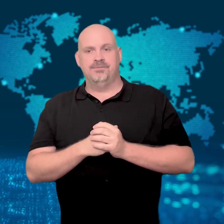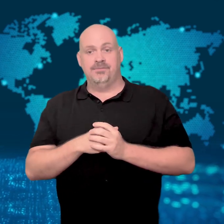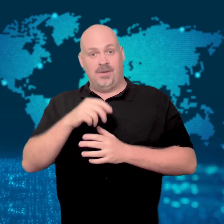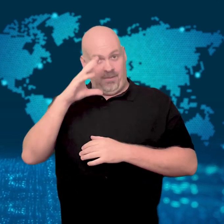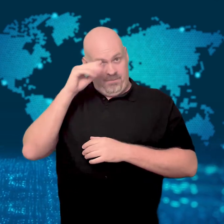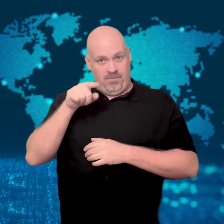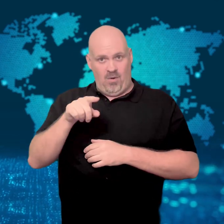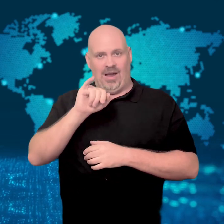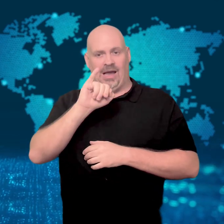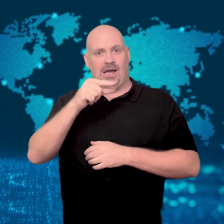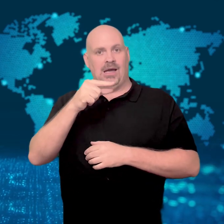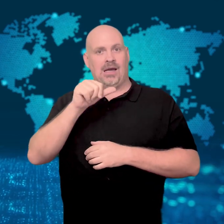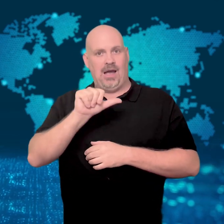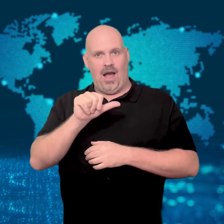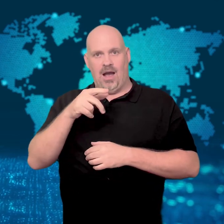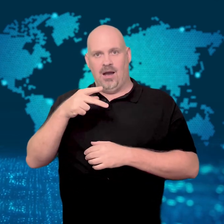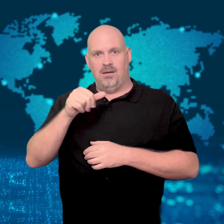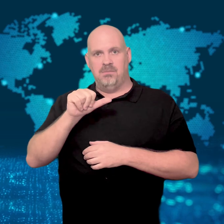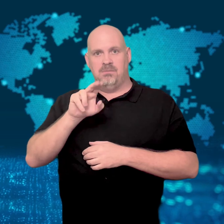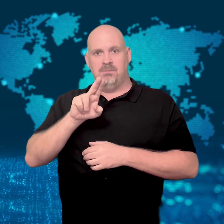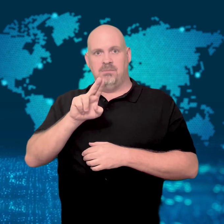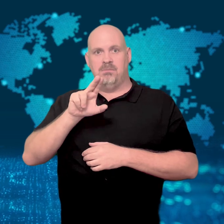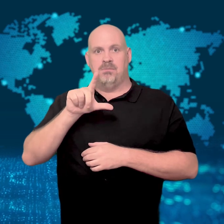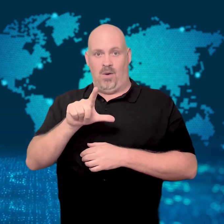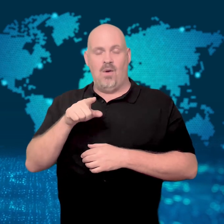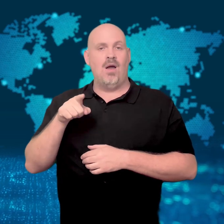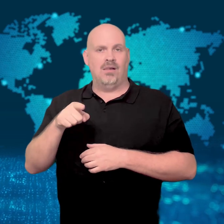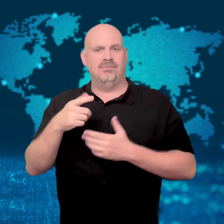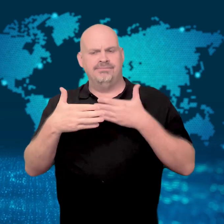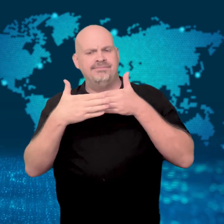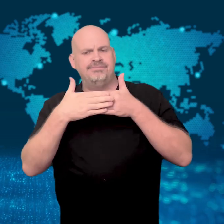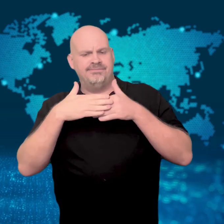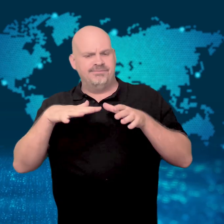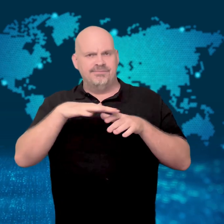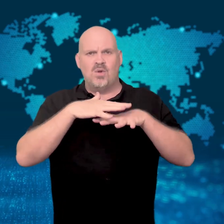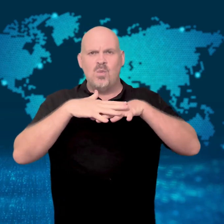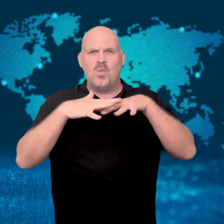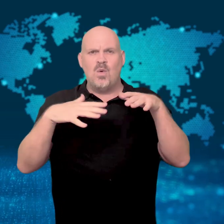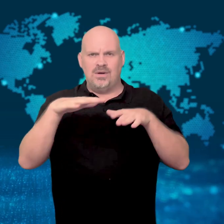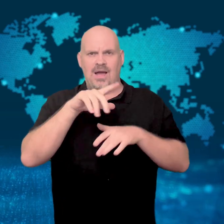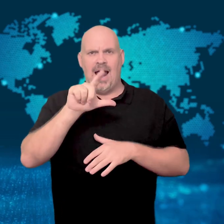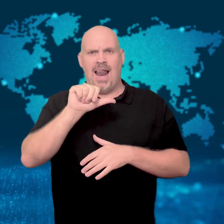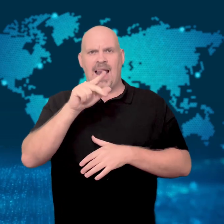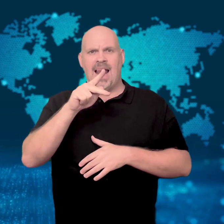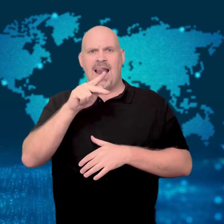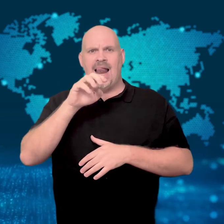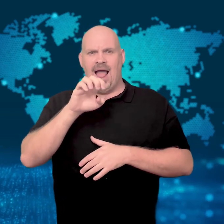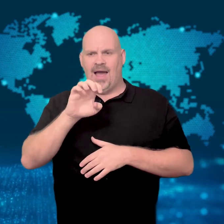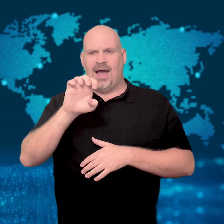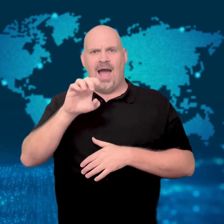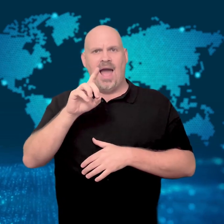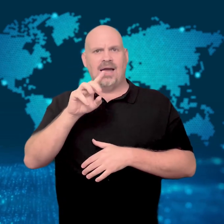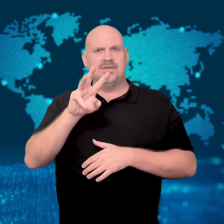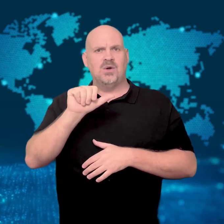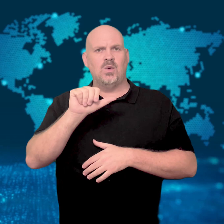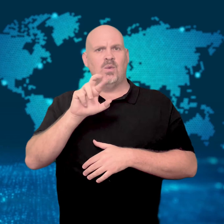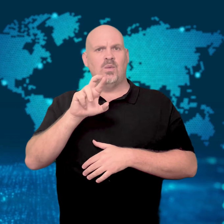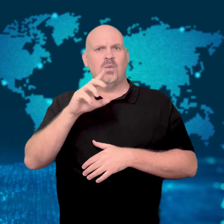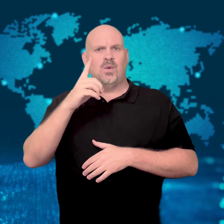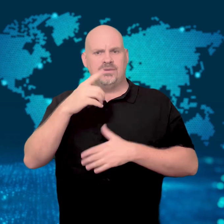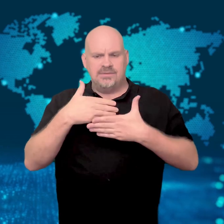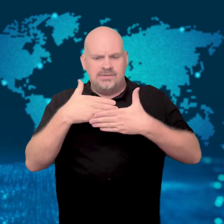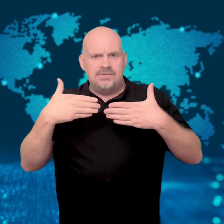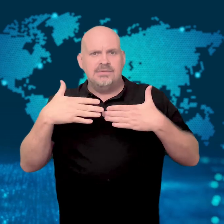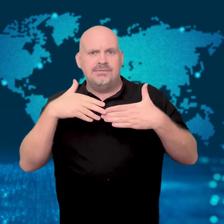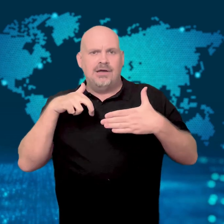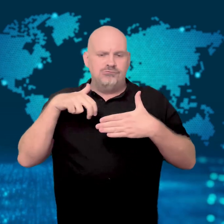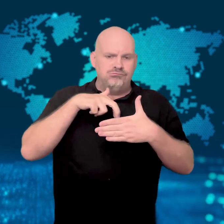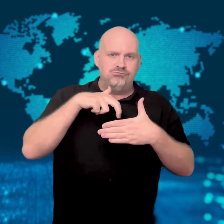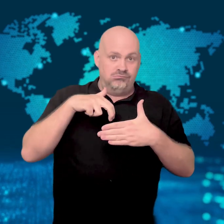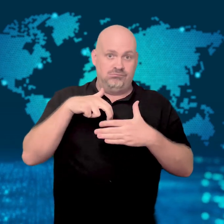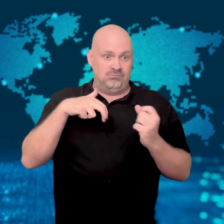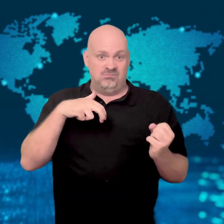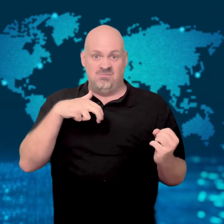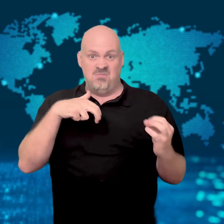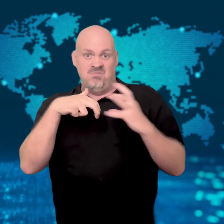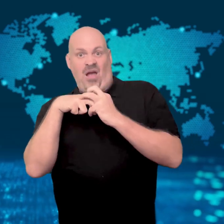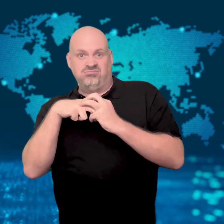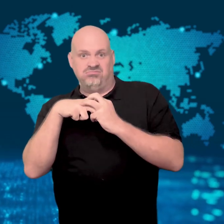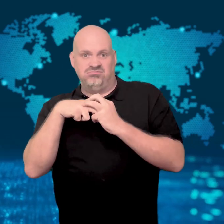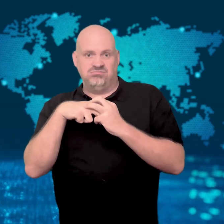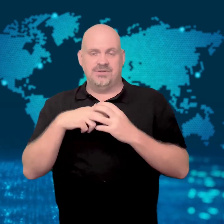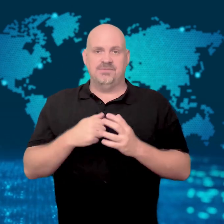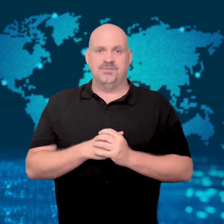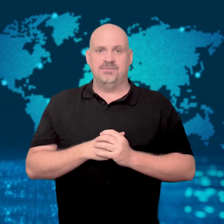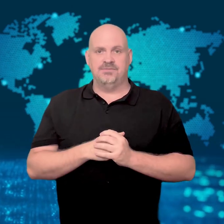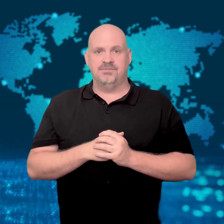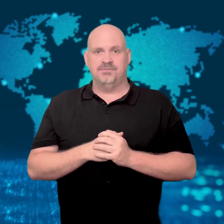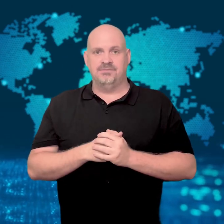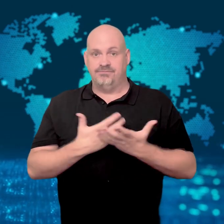Iga Paul was playing near the shores of Lake Edward when the hippo grabbed him.